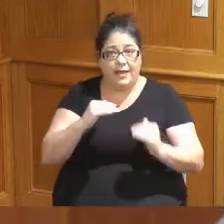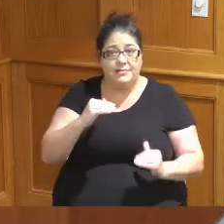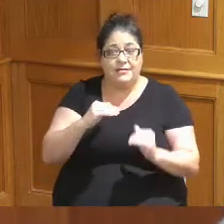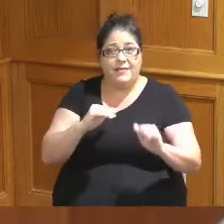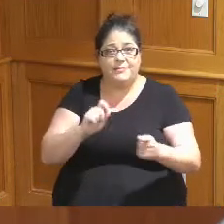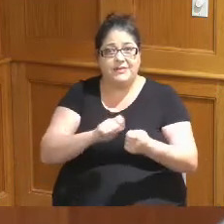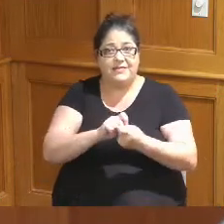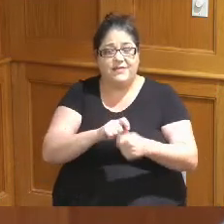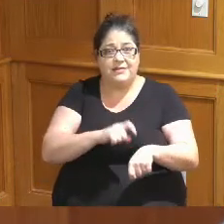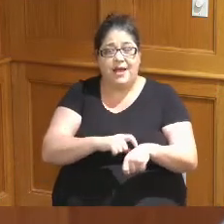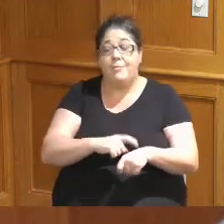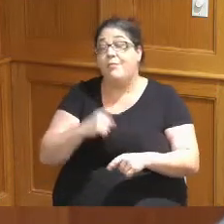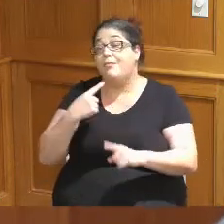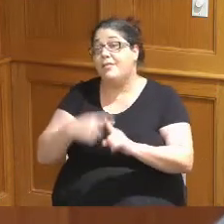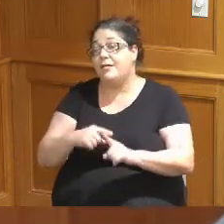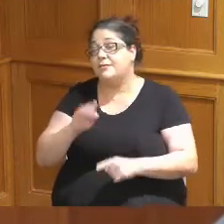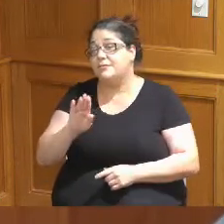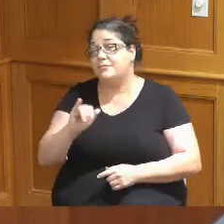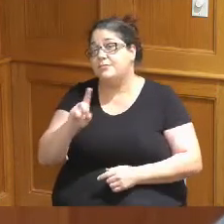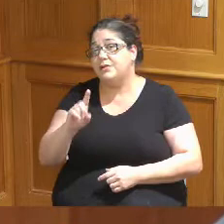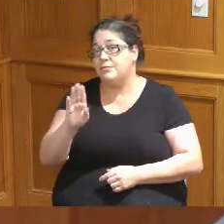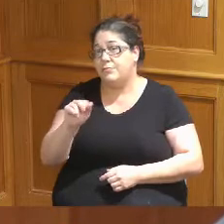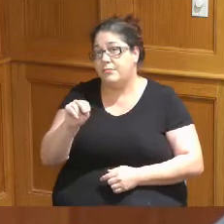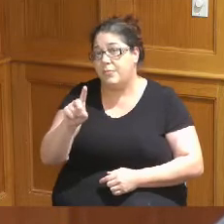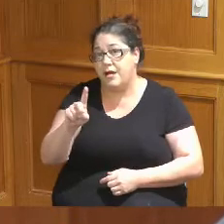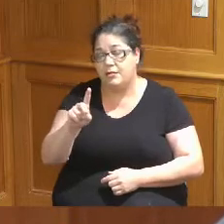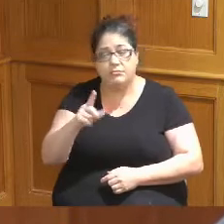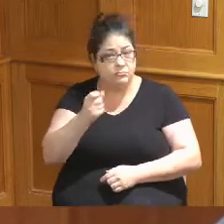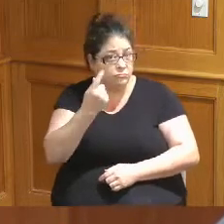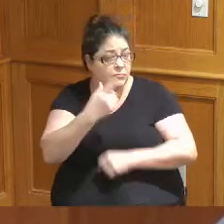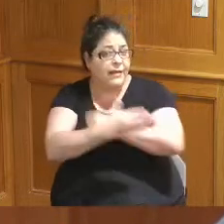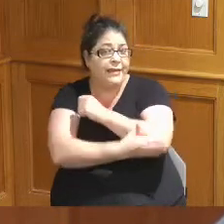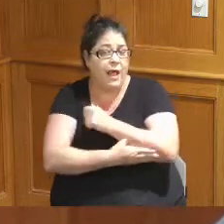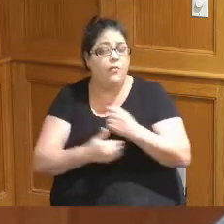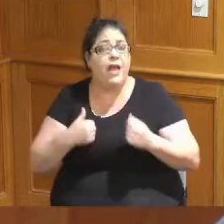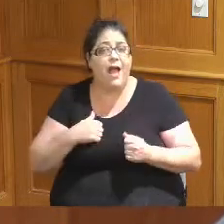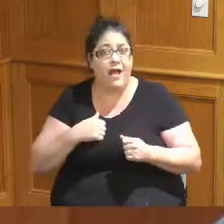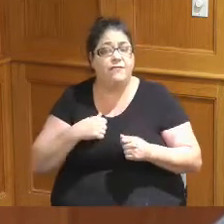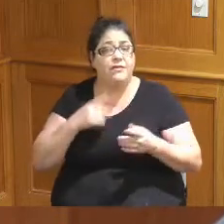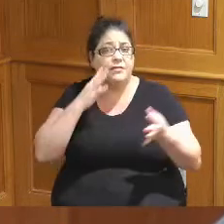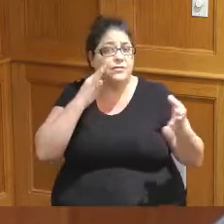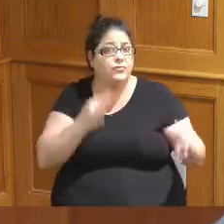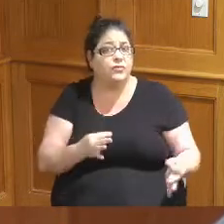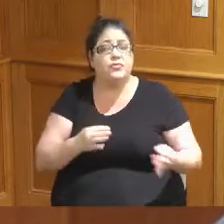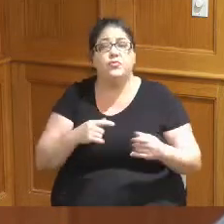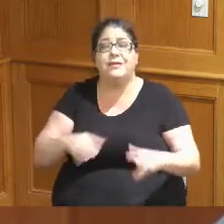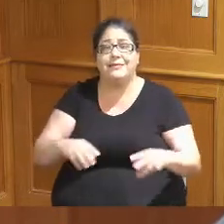with the bid Bond the county has the discretion to accept the Fab core bid even though there was